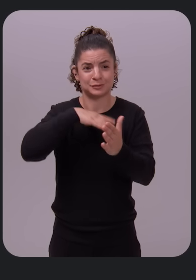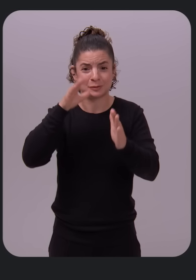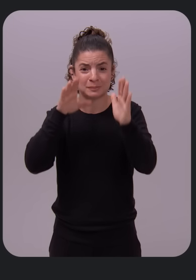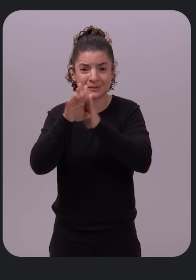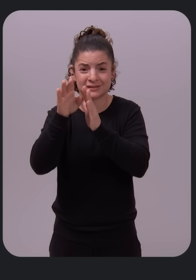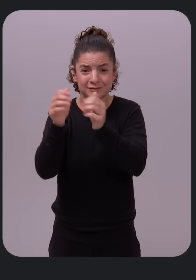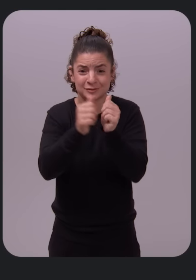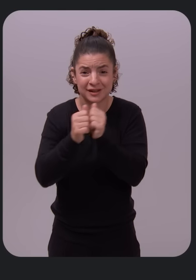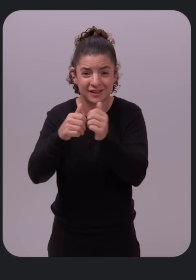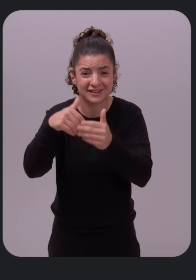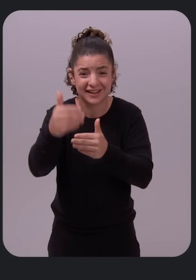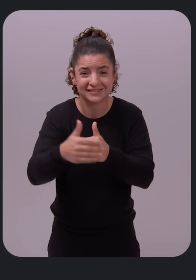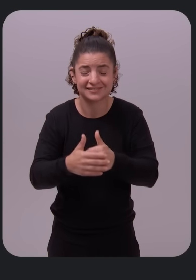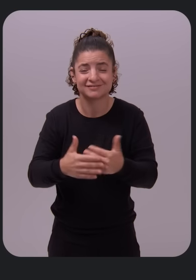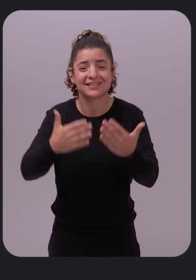build together next. Thank you.